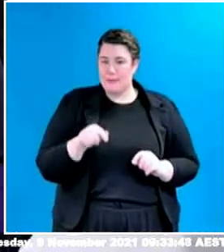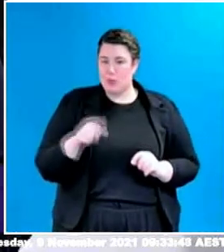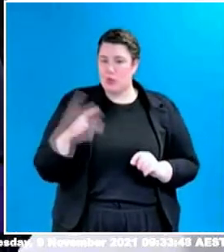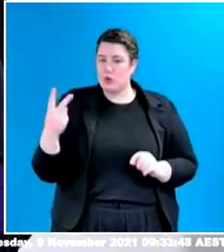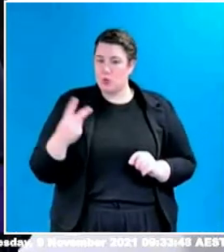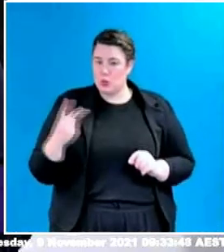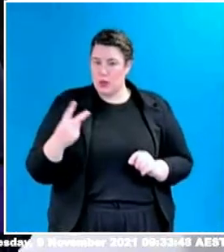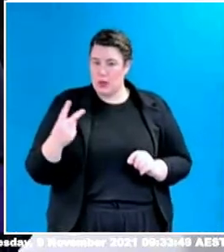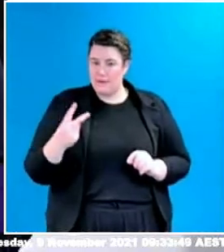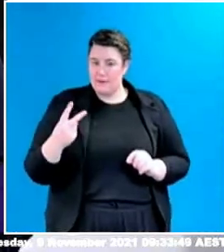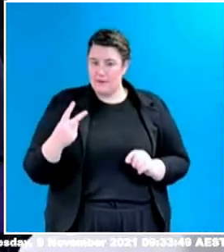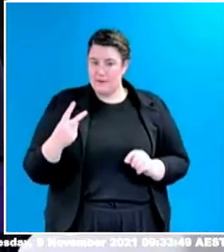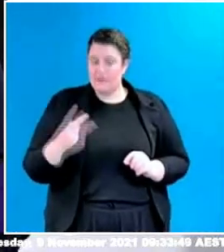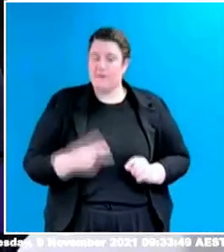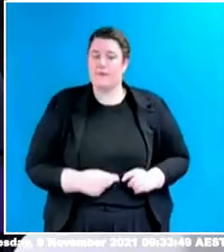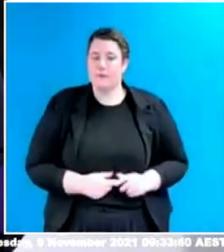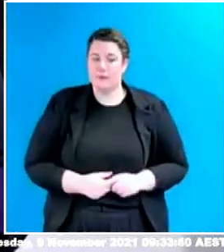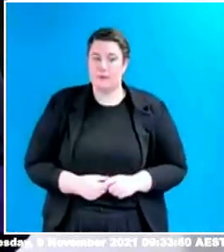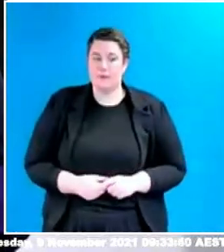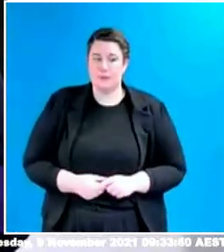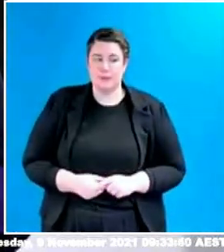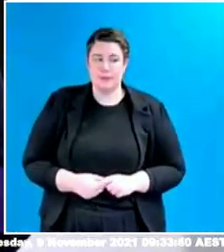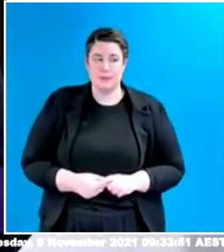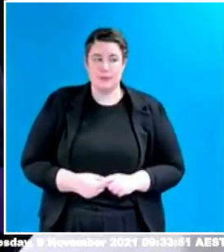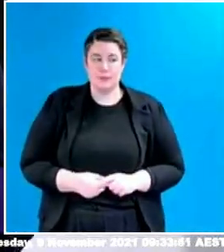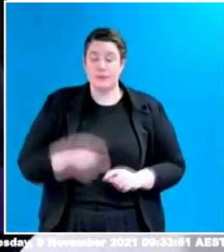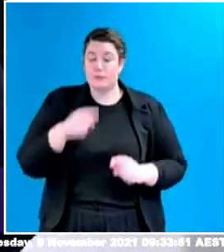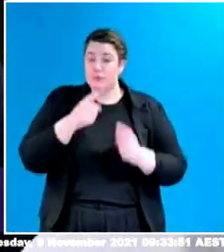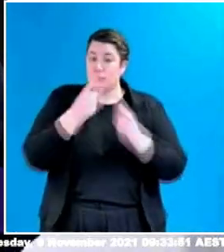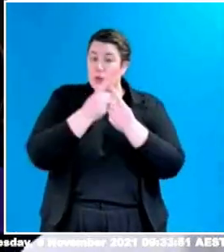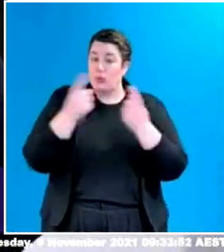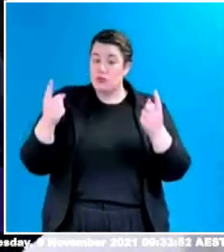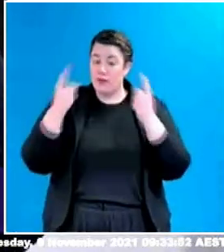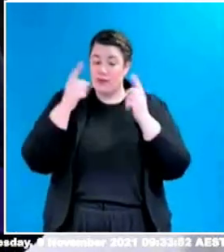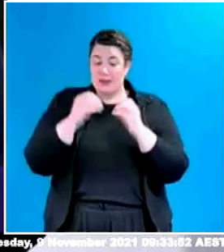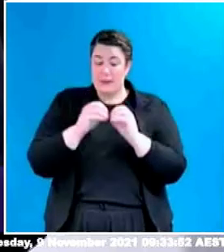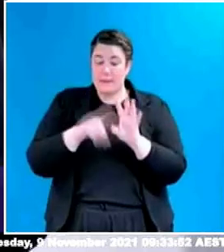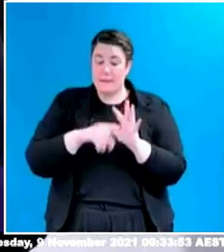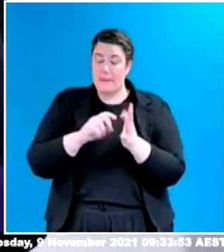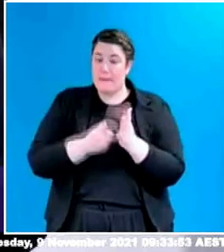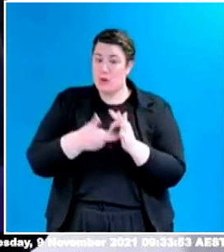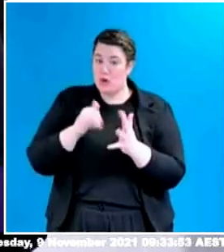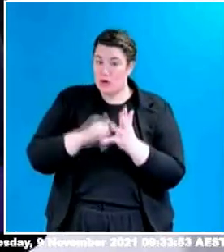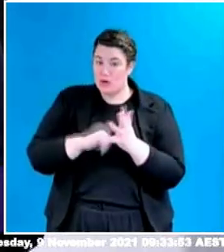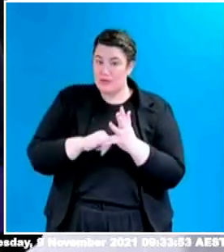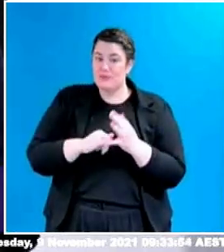That too can be done, thank you. Professor Byrnes mentioned his understanding that some advice